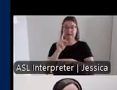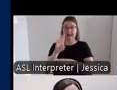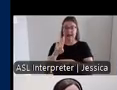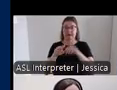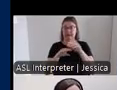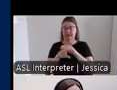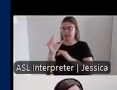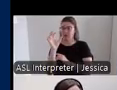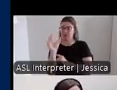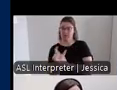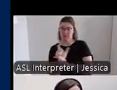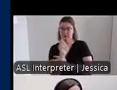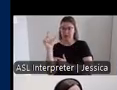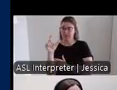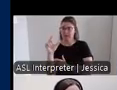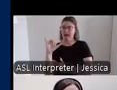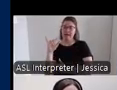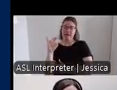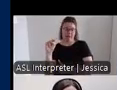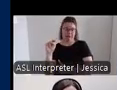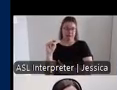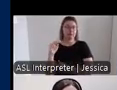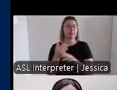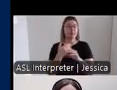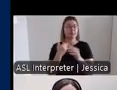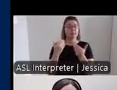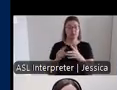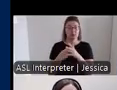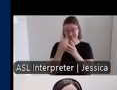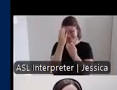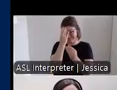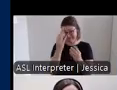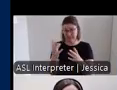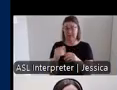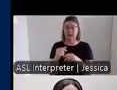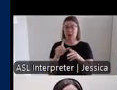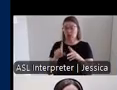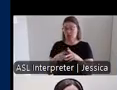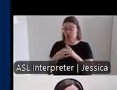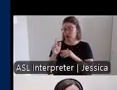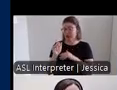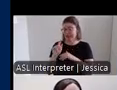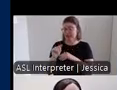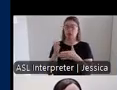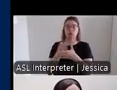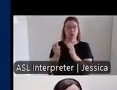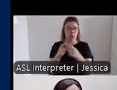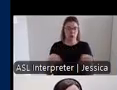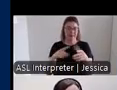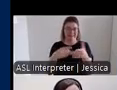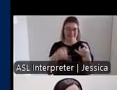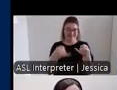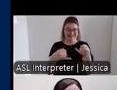As we get started, I also want to mention now that we will be sharing a starter kit at the end and throughout the presentation